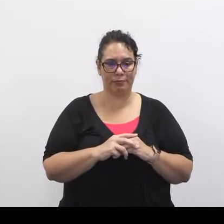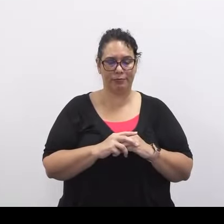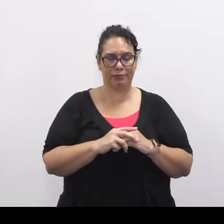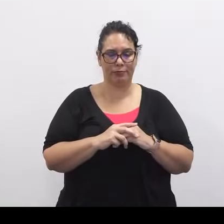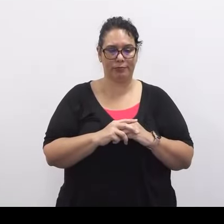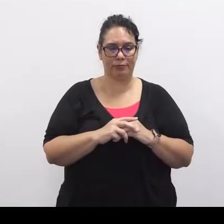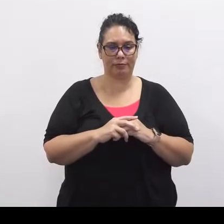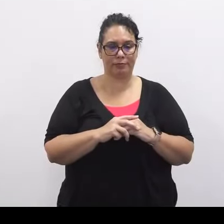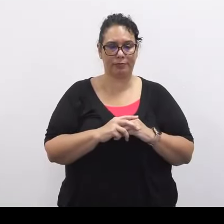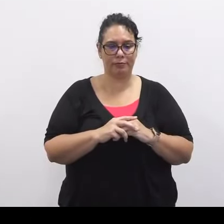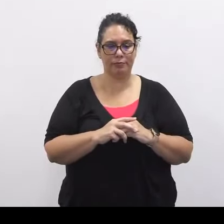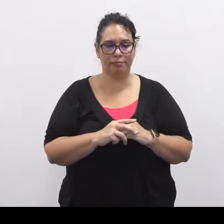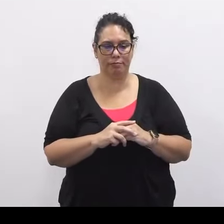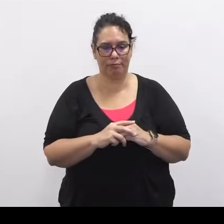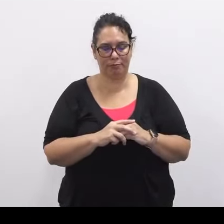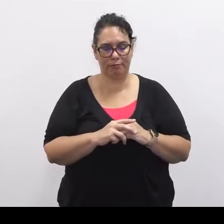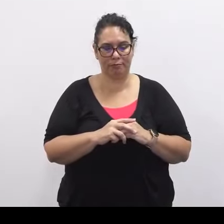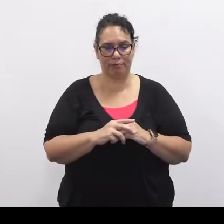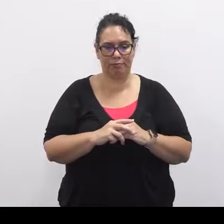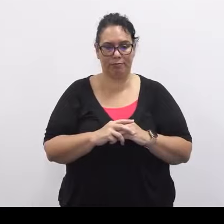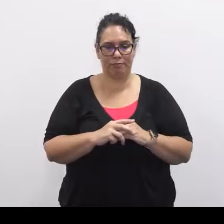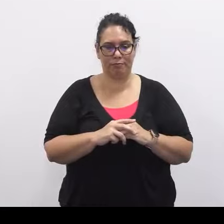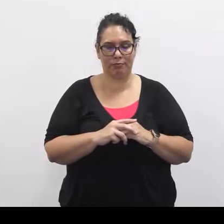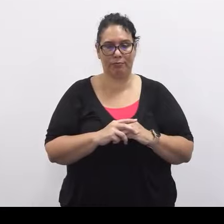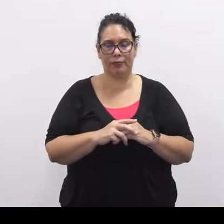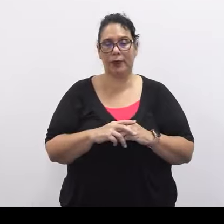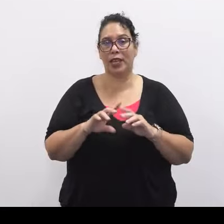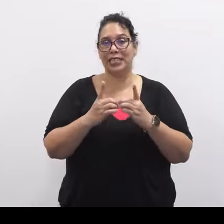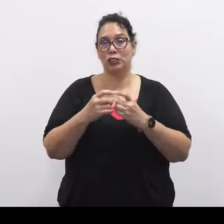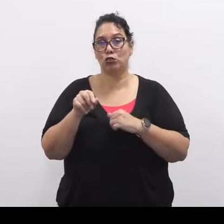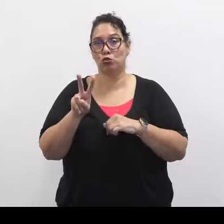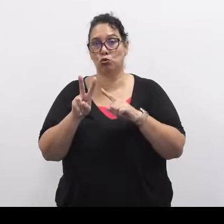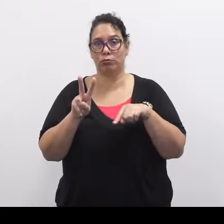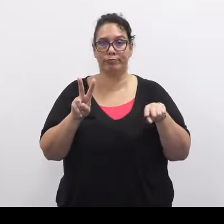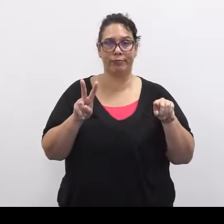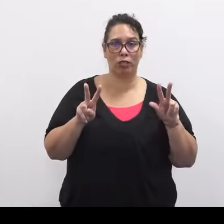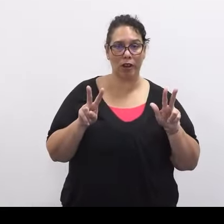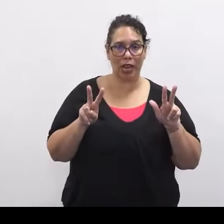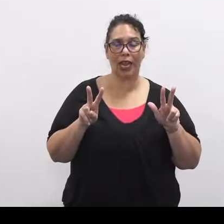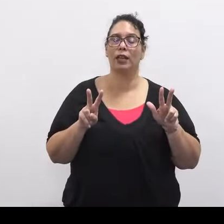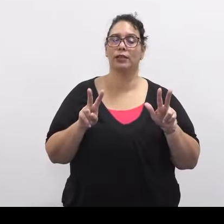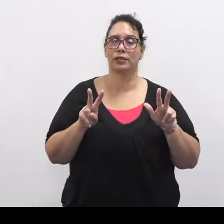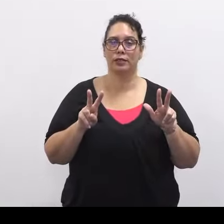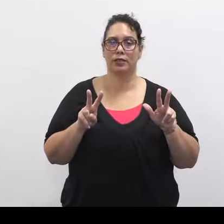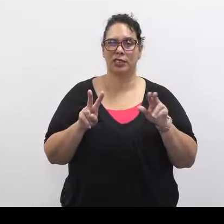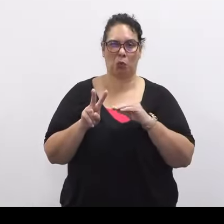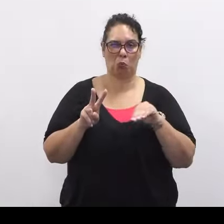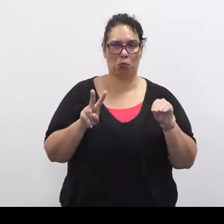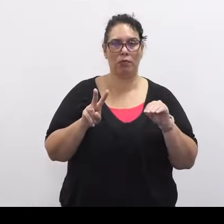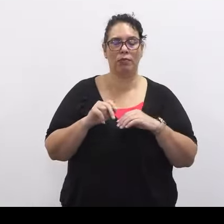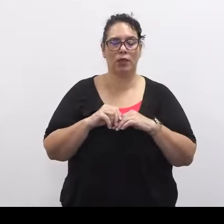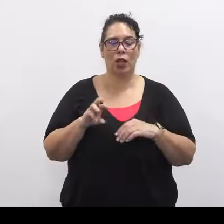And from District 2 to District 3, as rest of the Wilmore area.